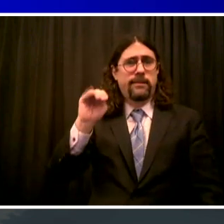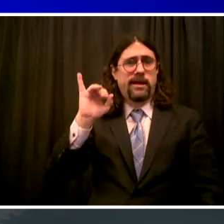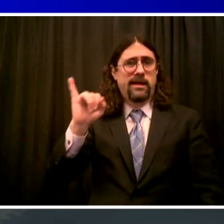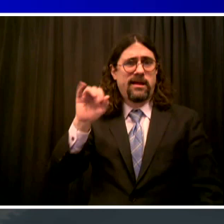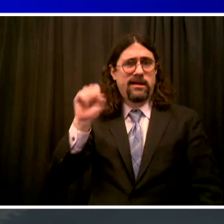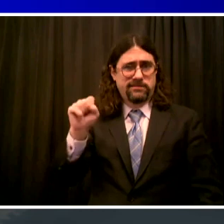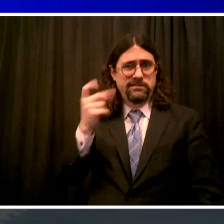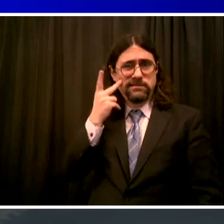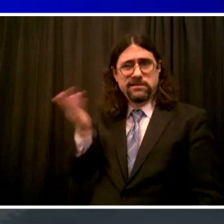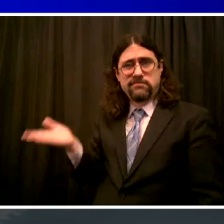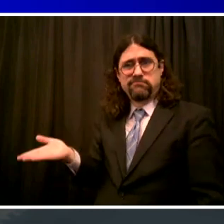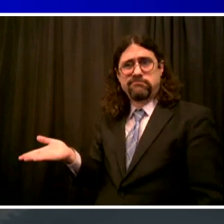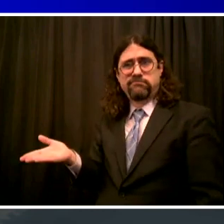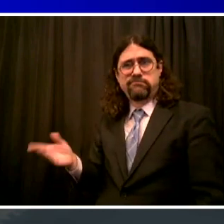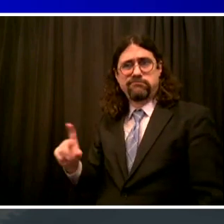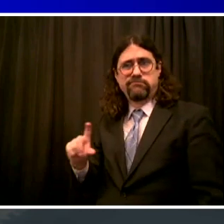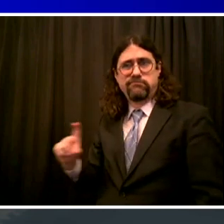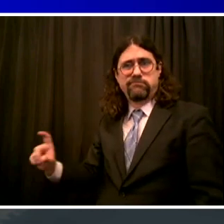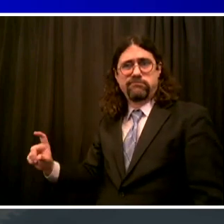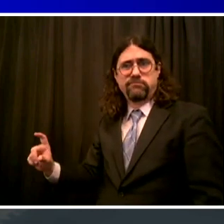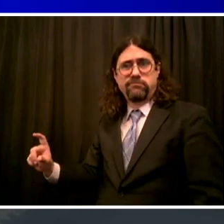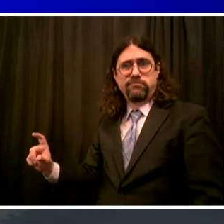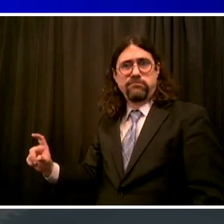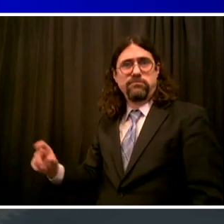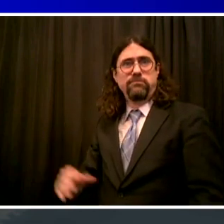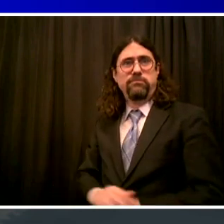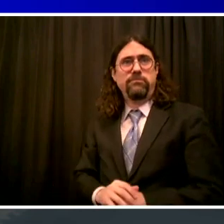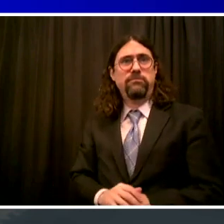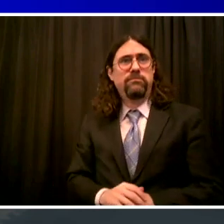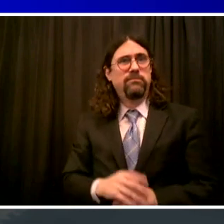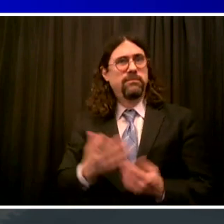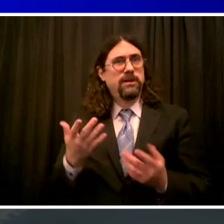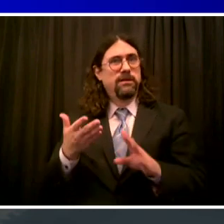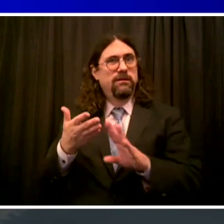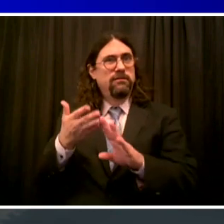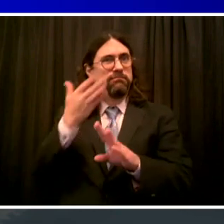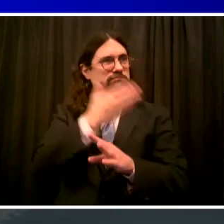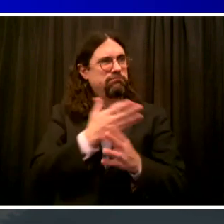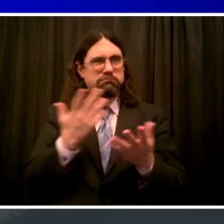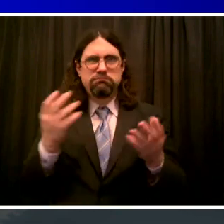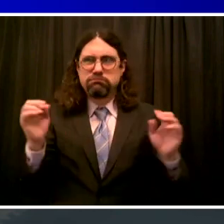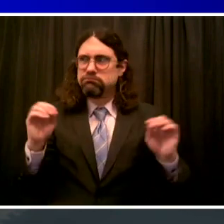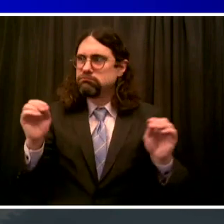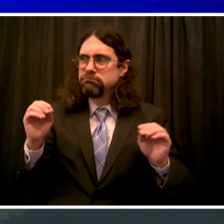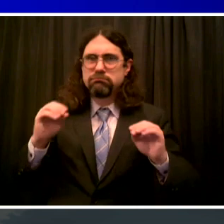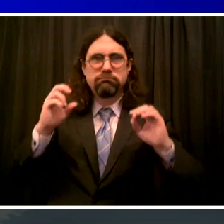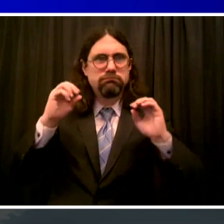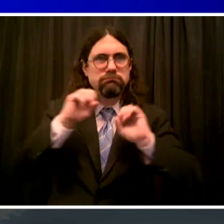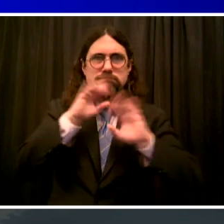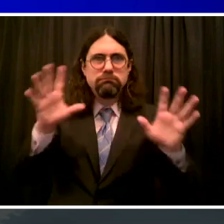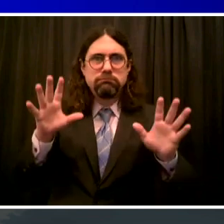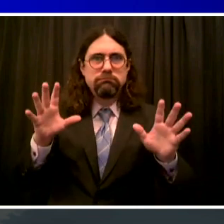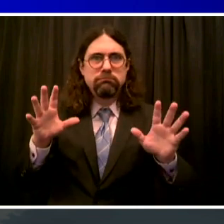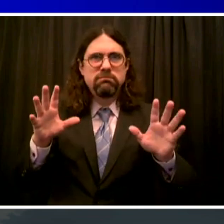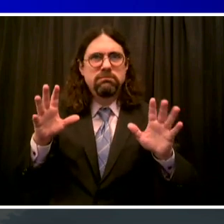PMIS, SOETMHNGI THAT WAS NOT EVIDENT IN THE BEGINNING OF THIS CRISIS NOW IS. HWEA VETO